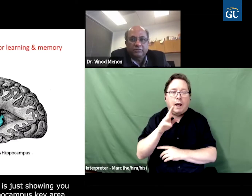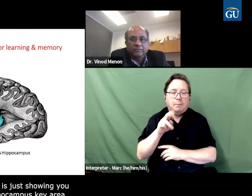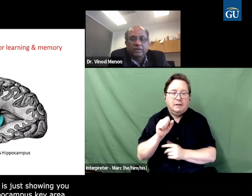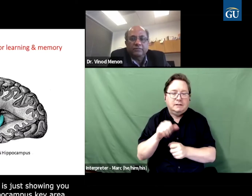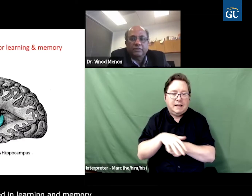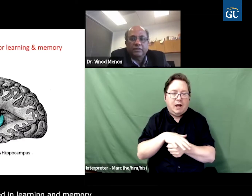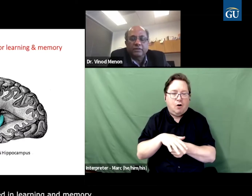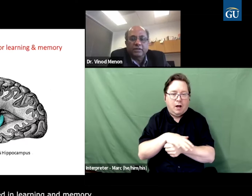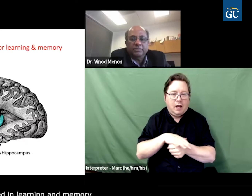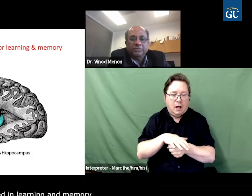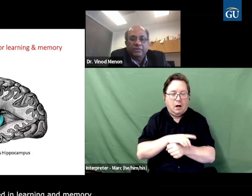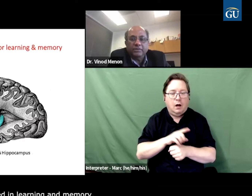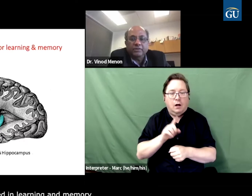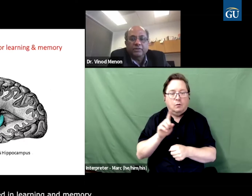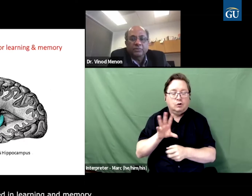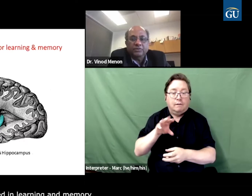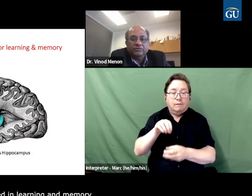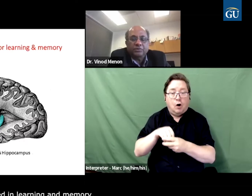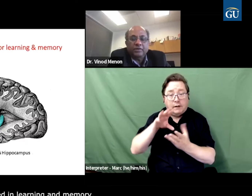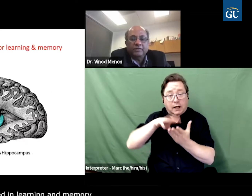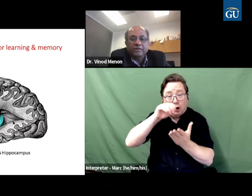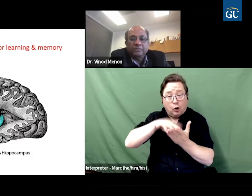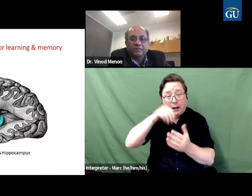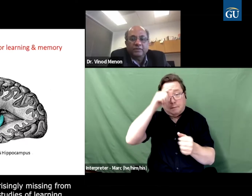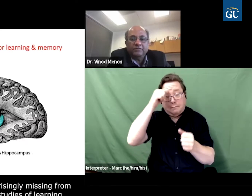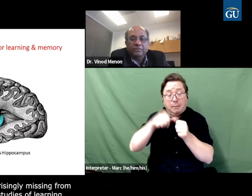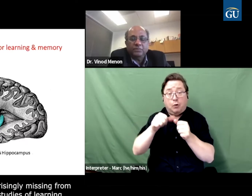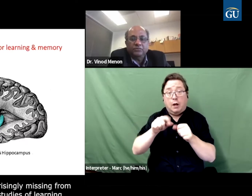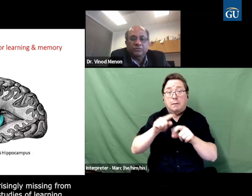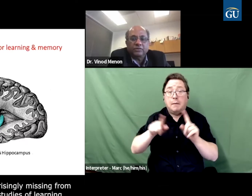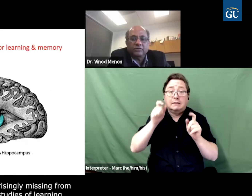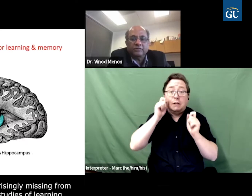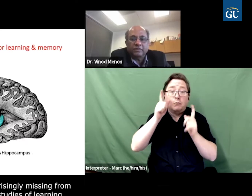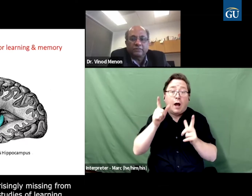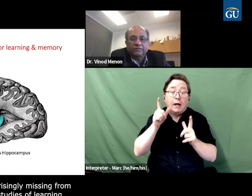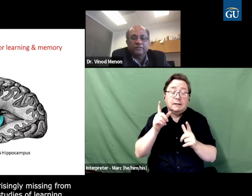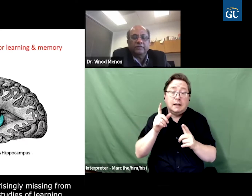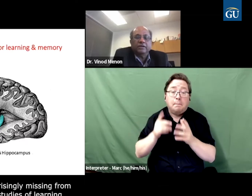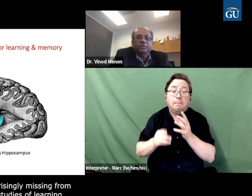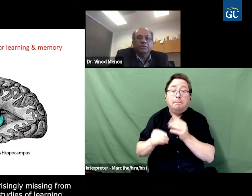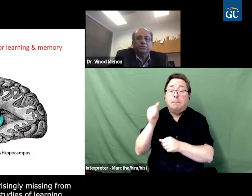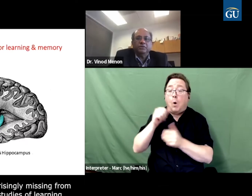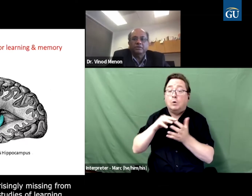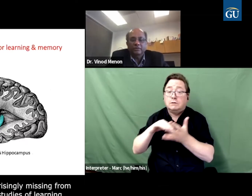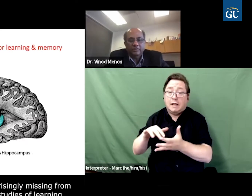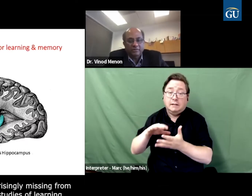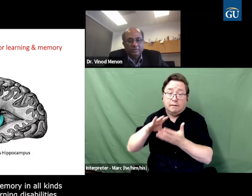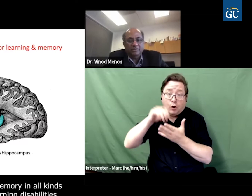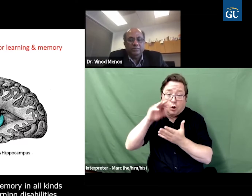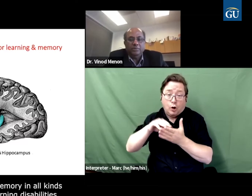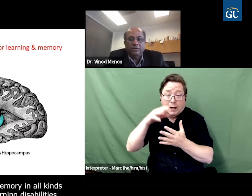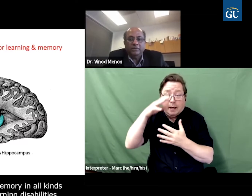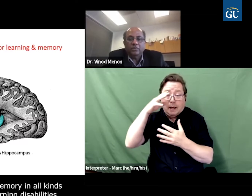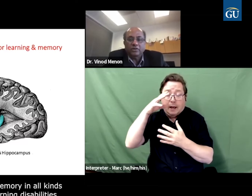area which is involved in learning and memory but surprisingly missing from